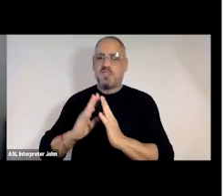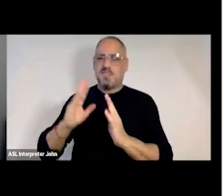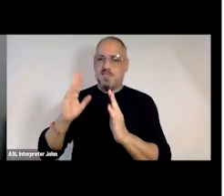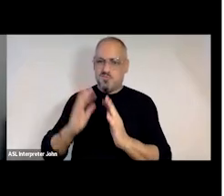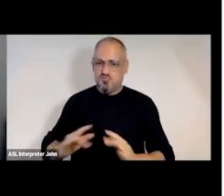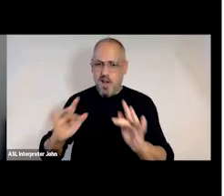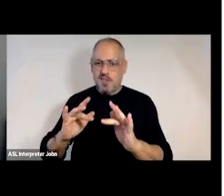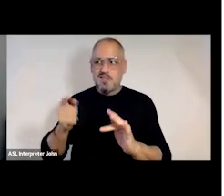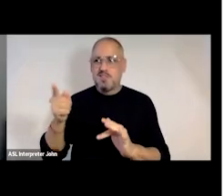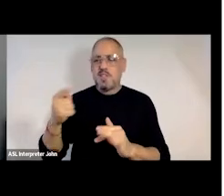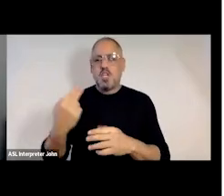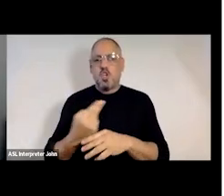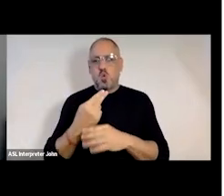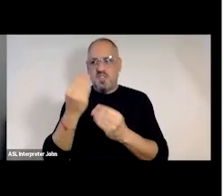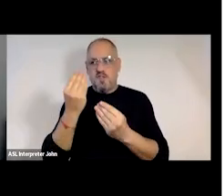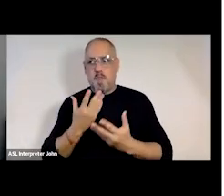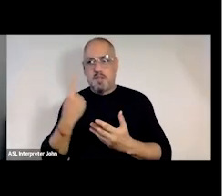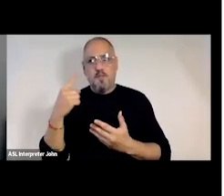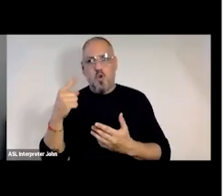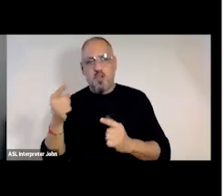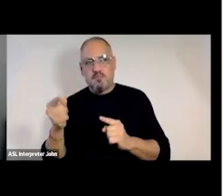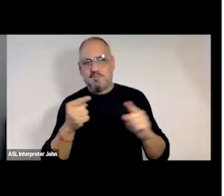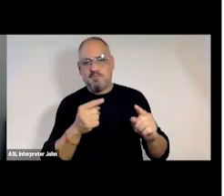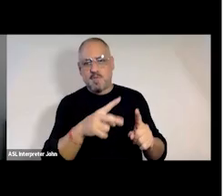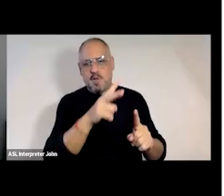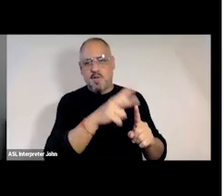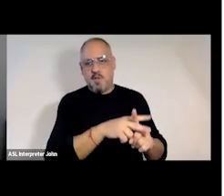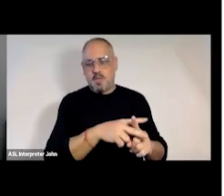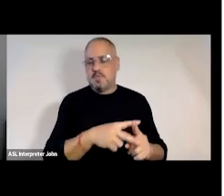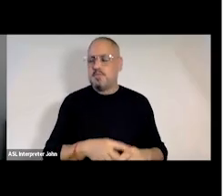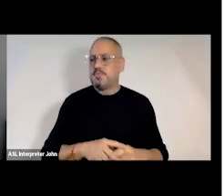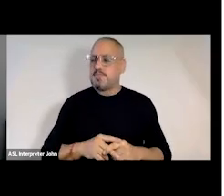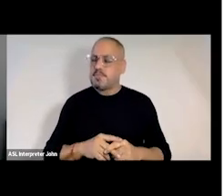that you're using the records, that the reason you're requesting the records